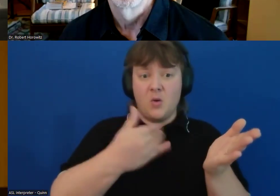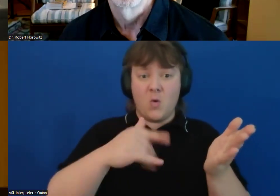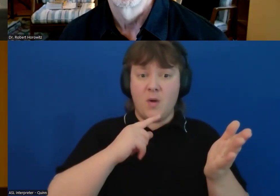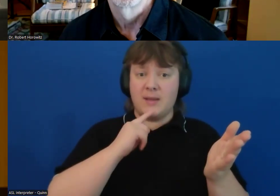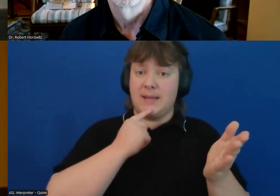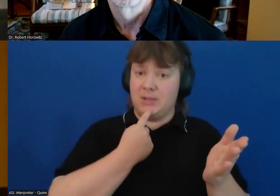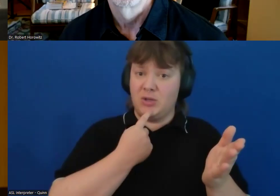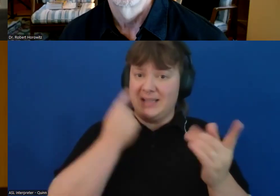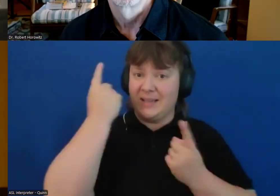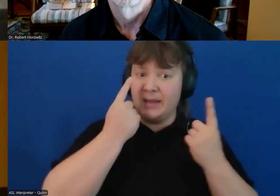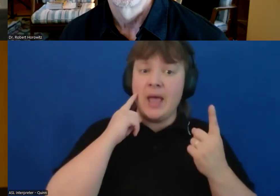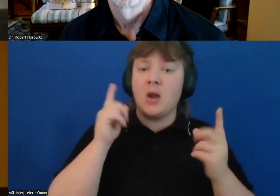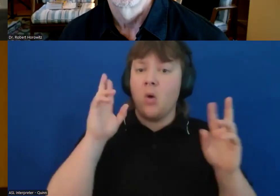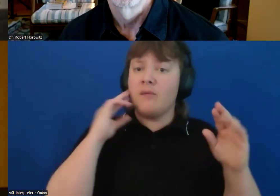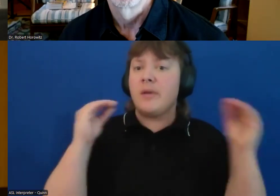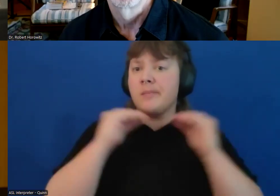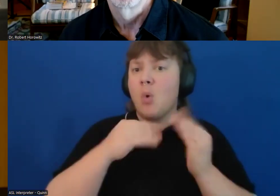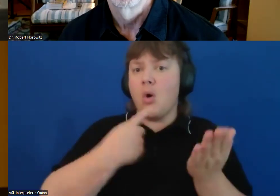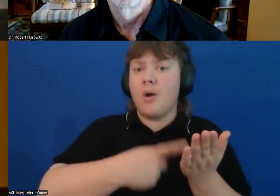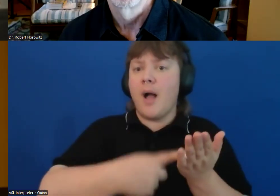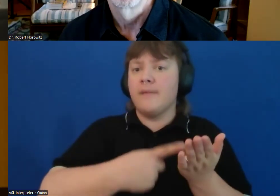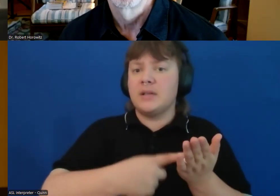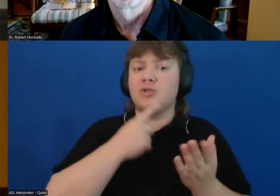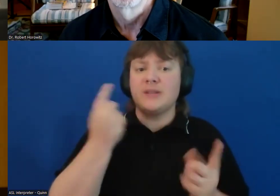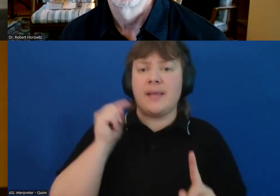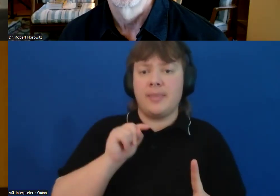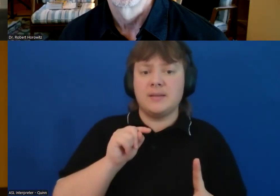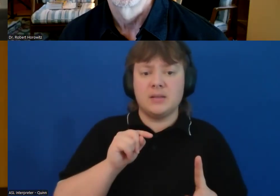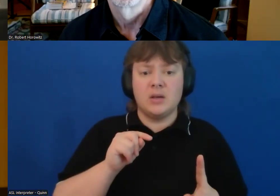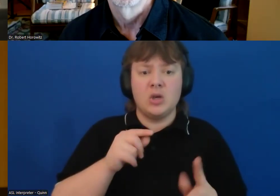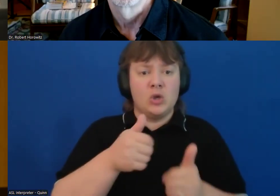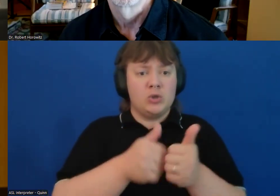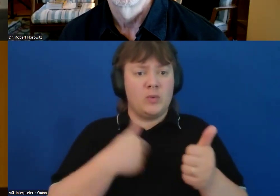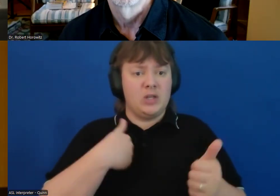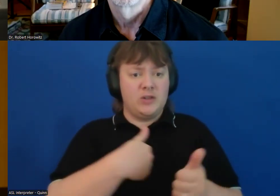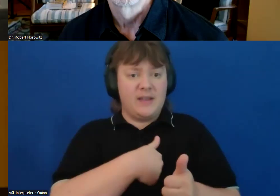and I hope we have more conversations like this so that each of us have an opportunity to tease